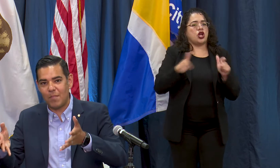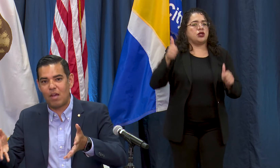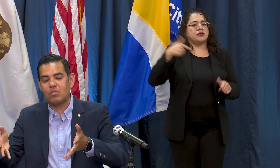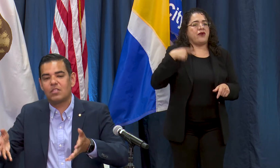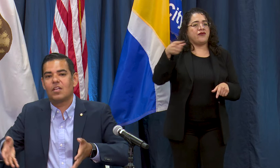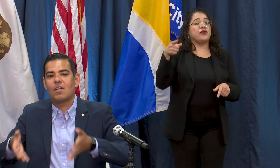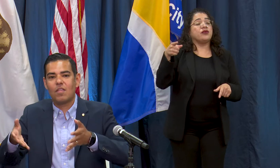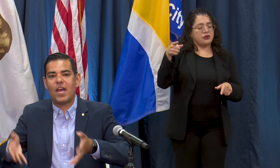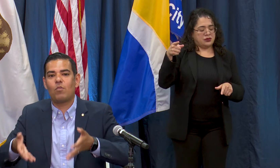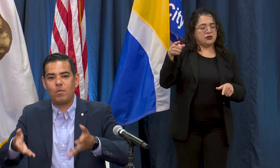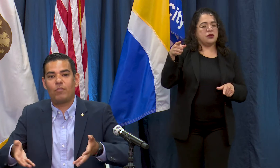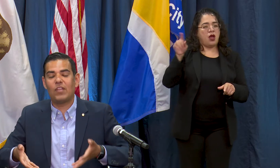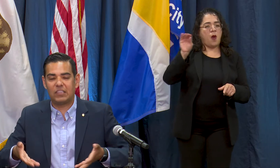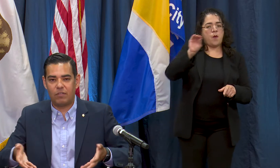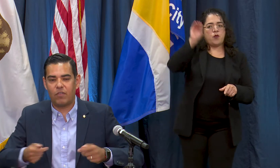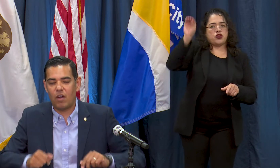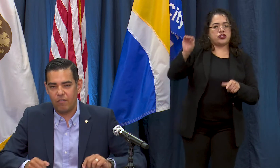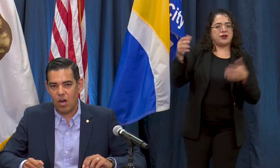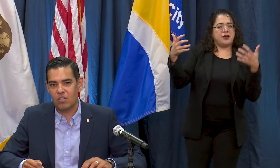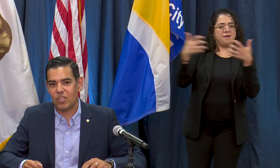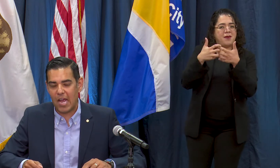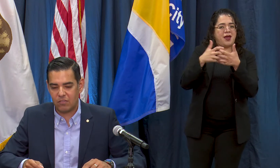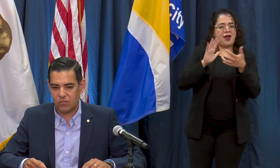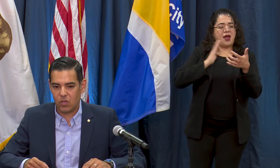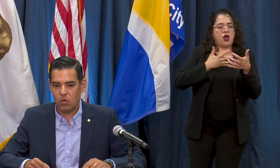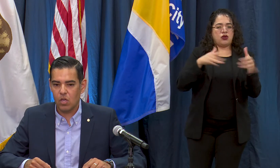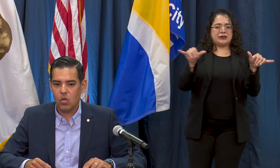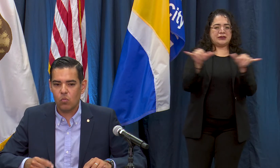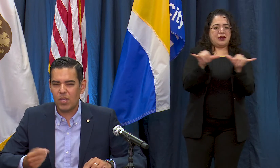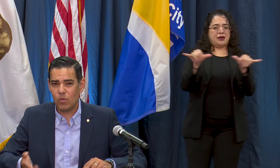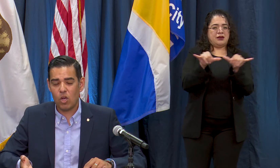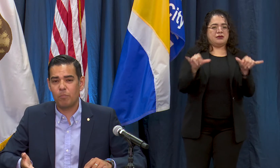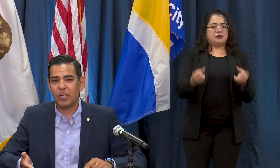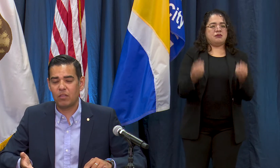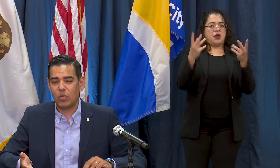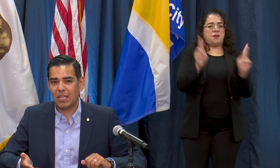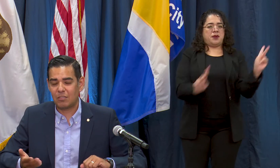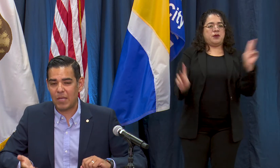amount that would be reflective of our size and so we expect